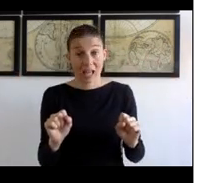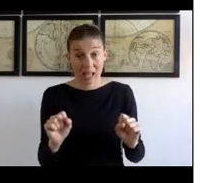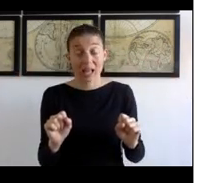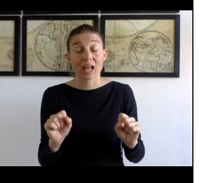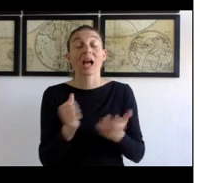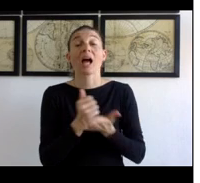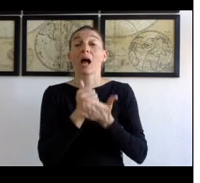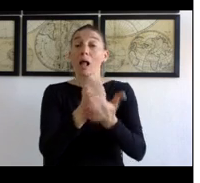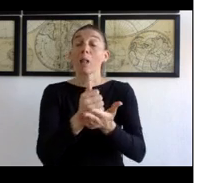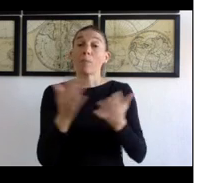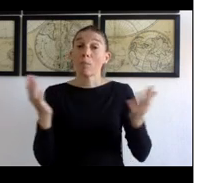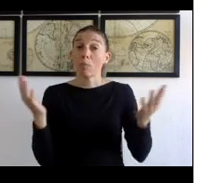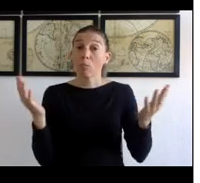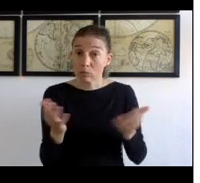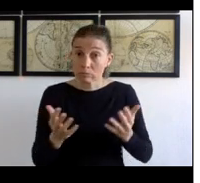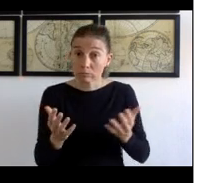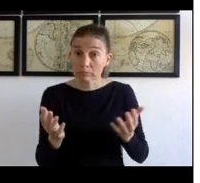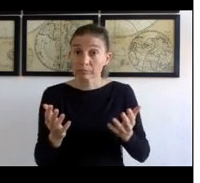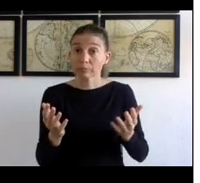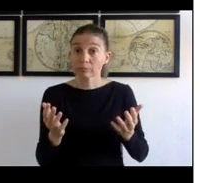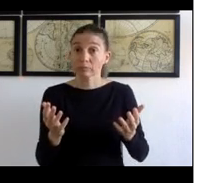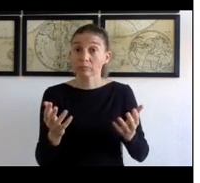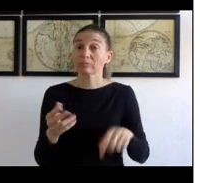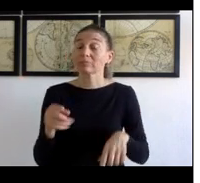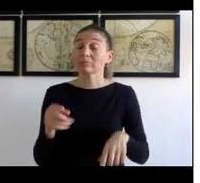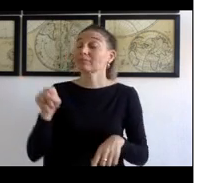that could not be done through the household based surveys.